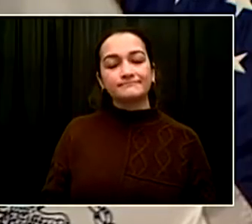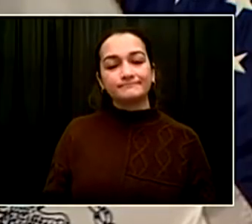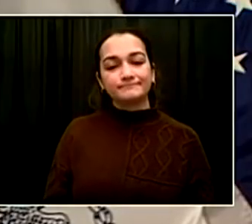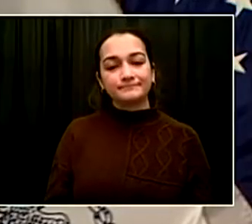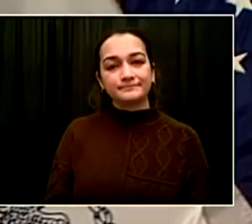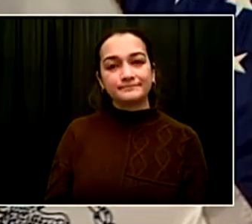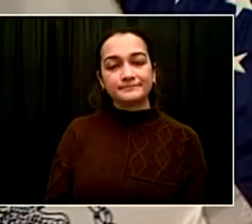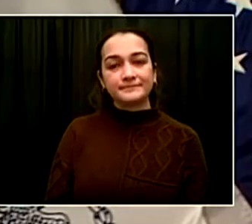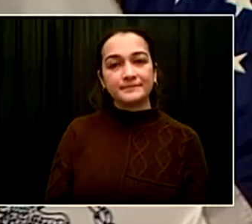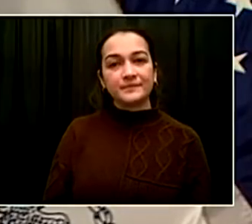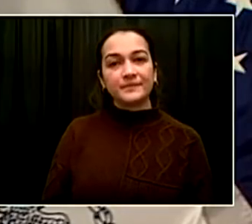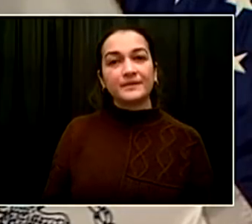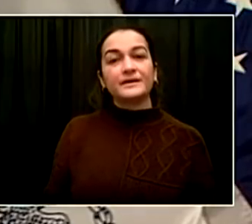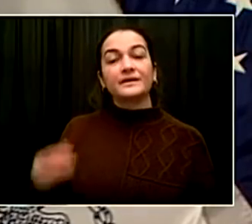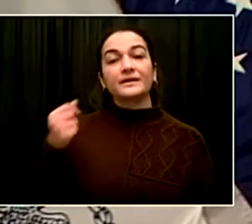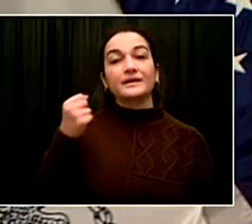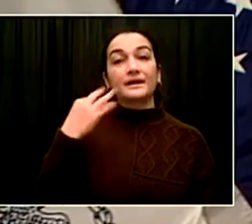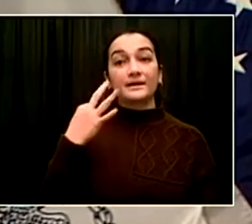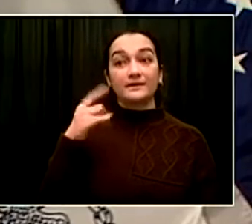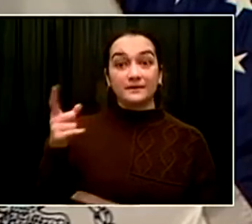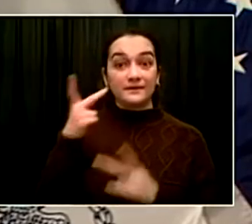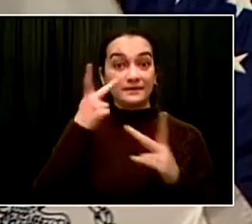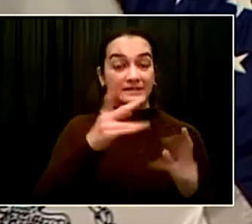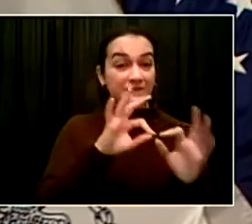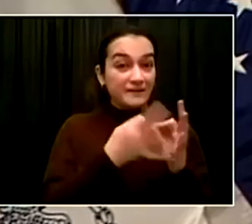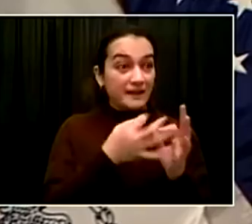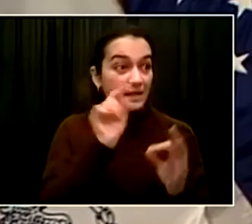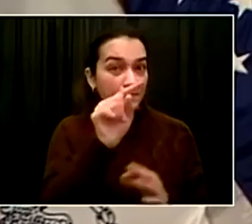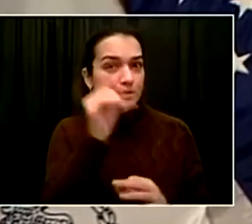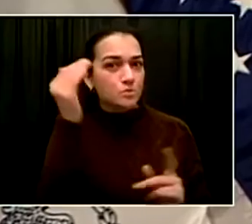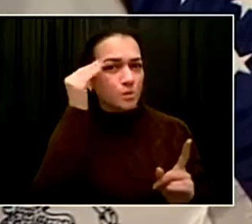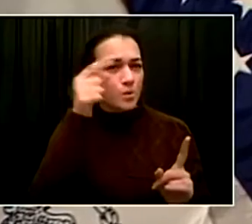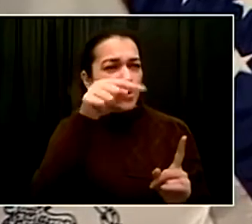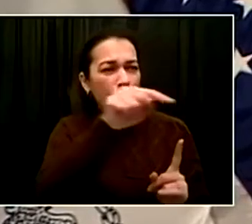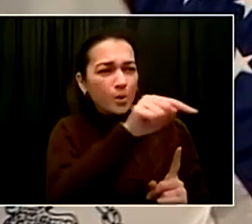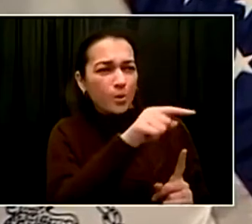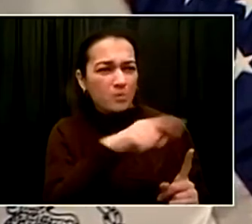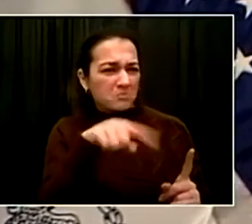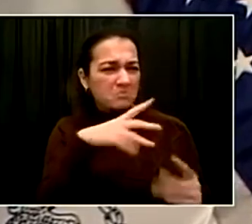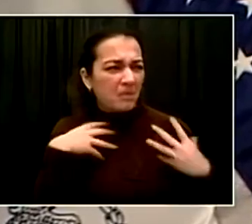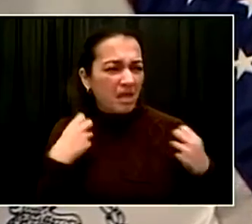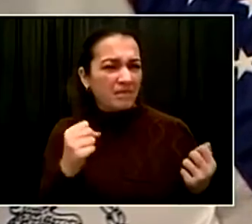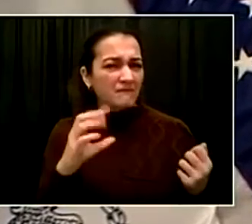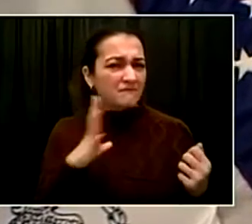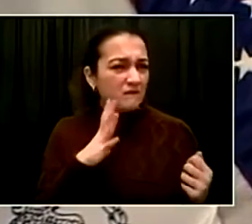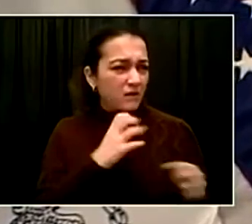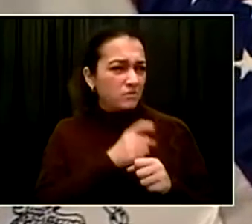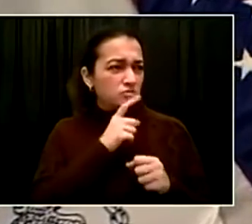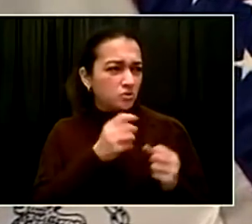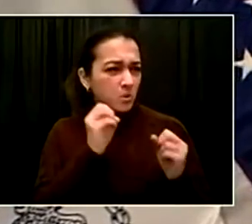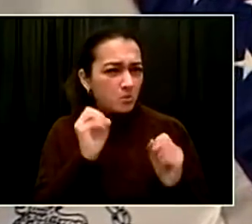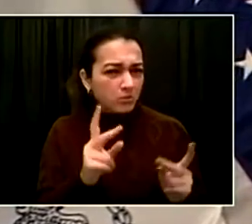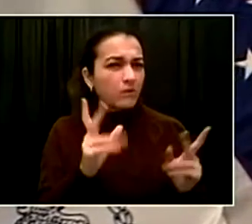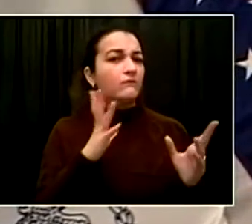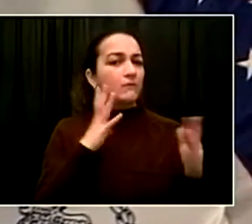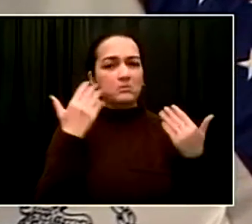THERE. IF YOU'RE IN THE MOST VULNERABLE CATEGORY, TWO OPTIONS. THE PEOPLE WITH THE MOST OPTIONS AND PEOPLE WITH THE MOST FREEDOM ARE THE PEOPLE